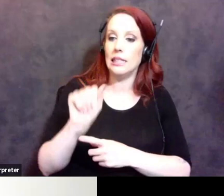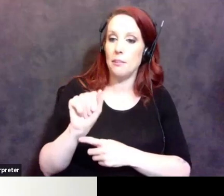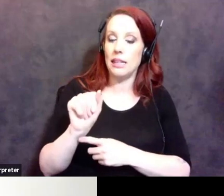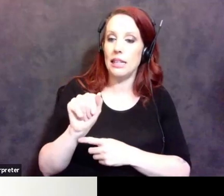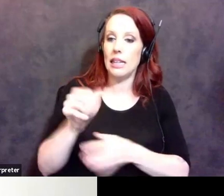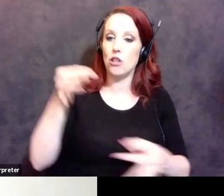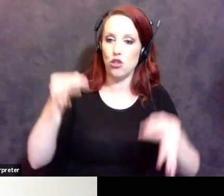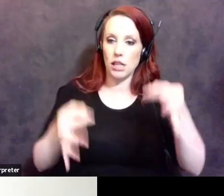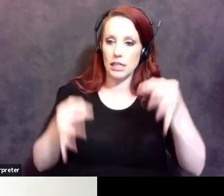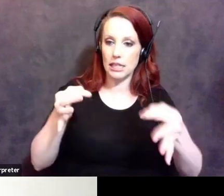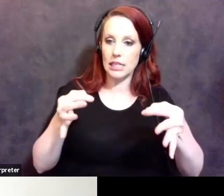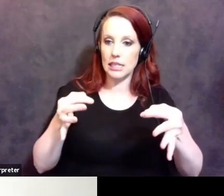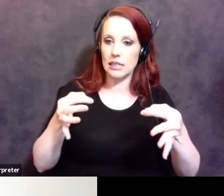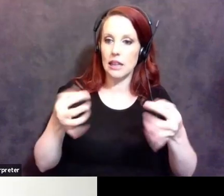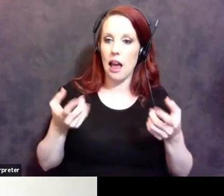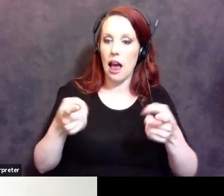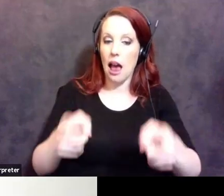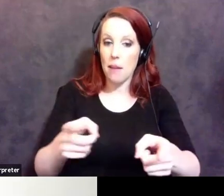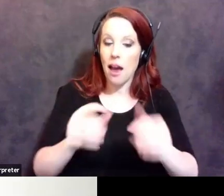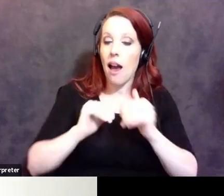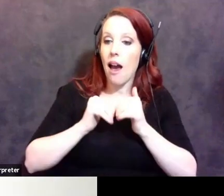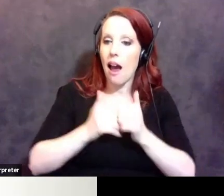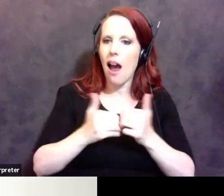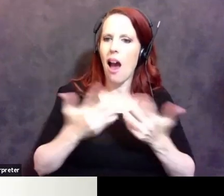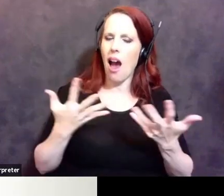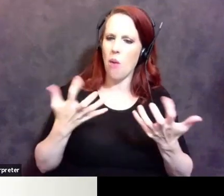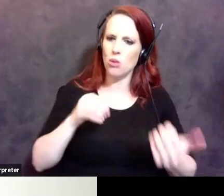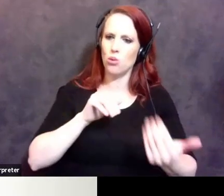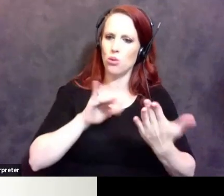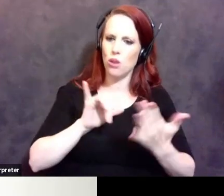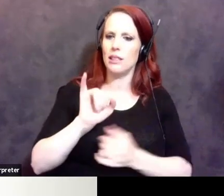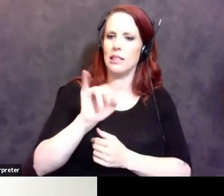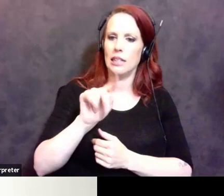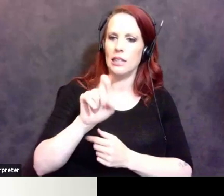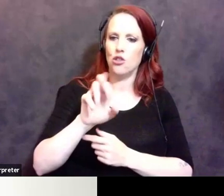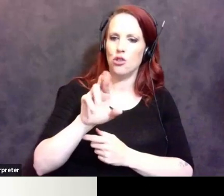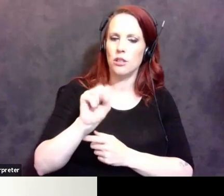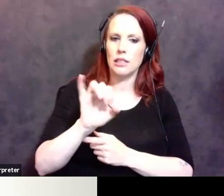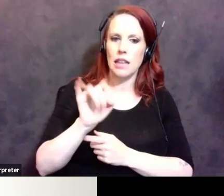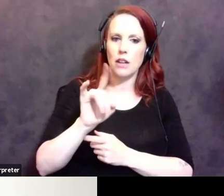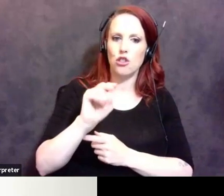because it wanted to acknowledge intersectionality and the erasure of other oppressed identities